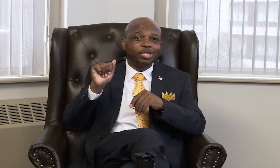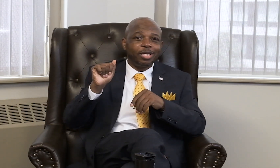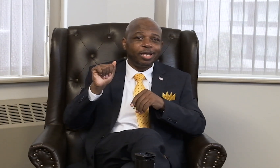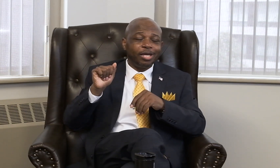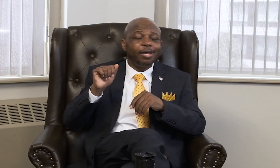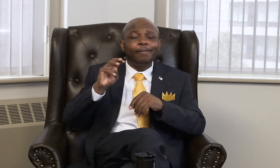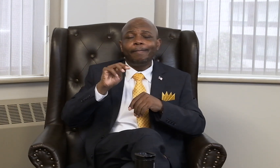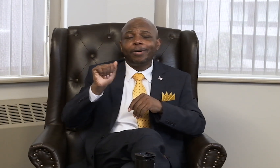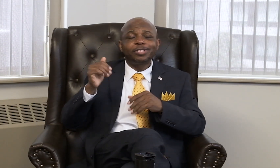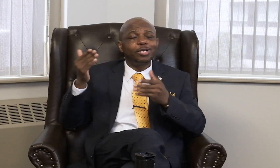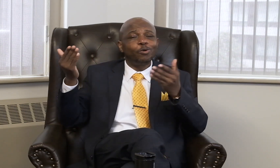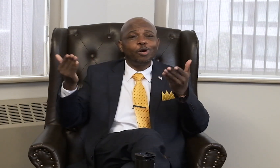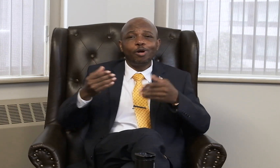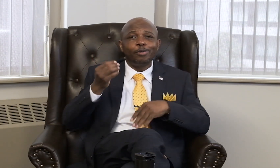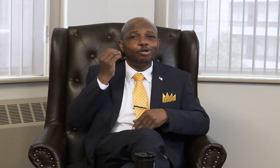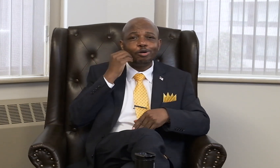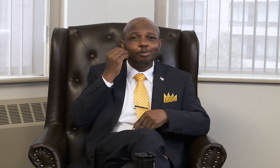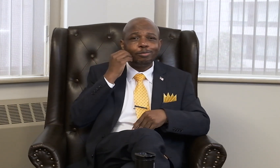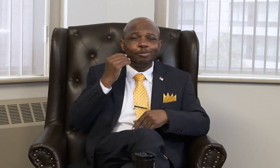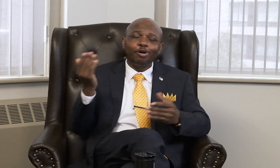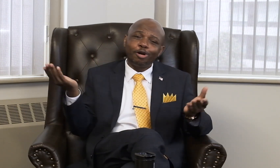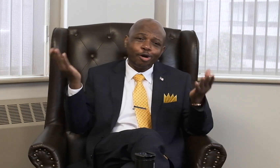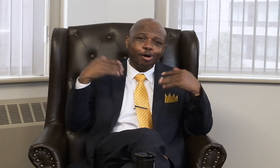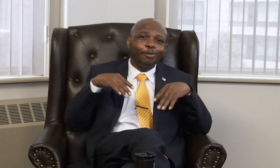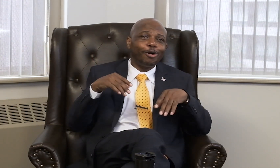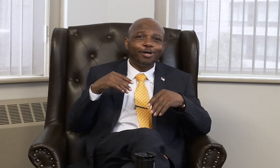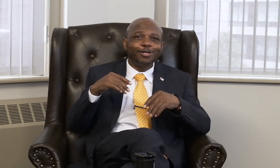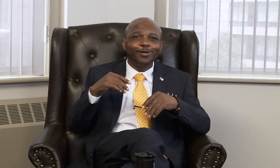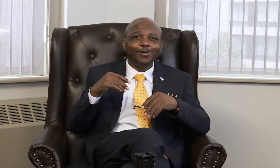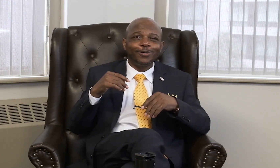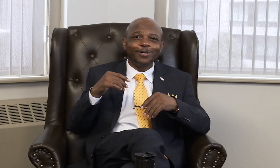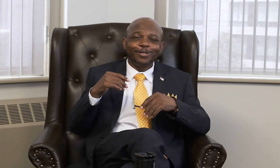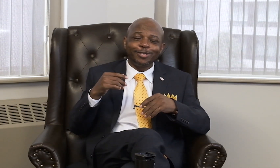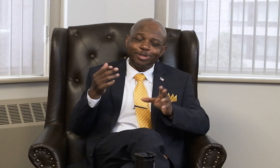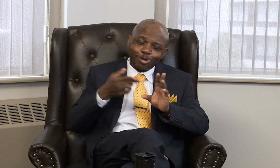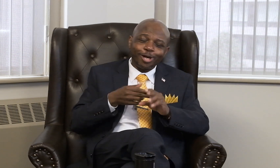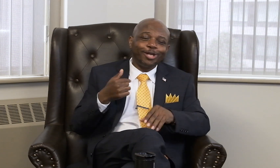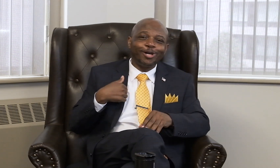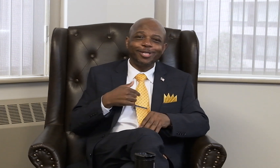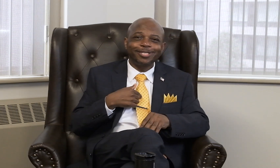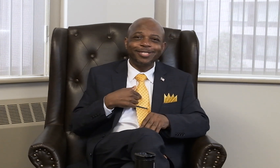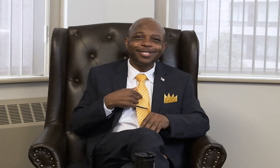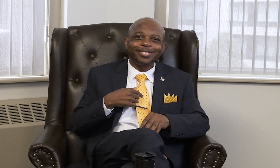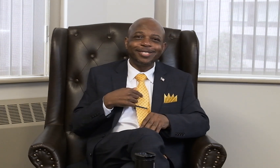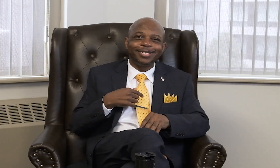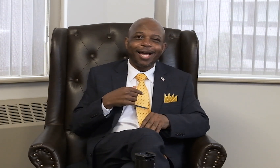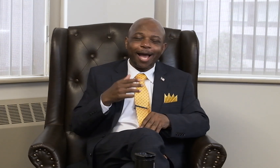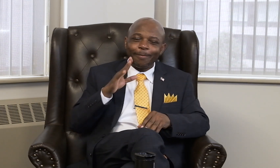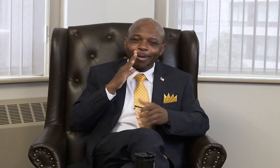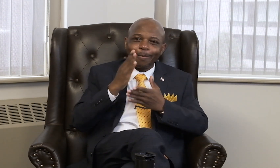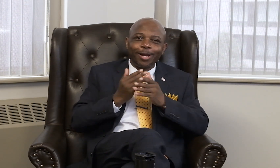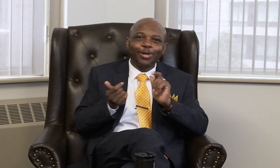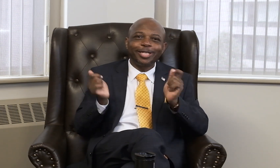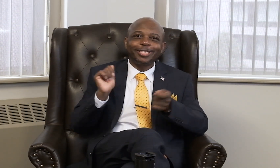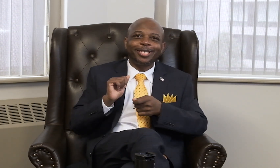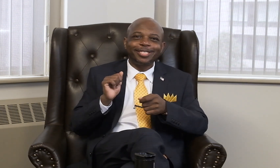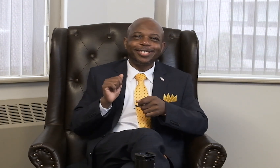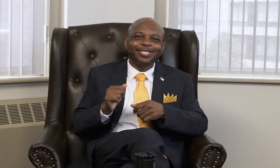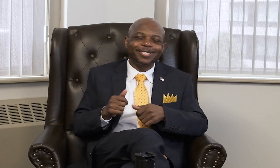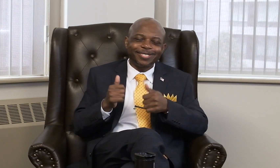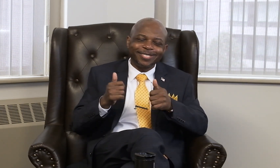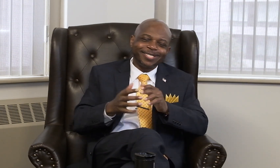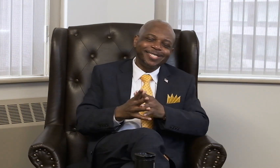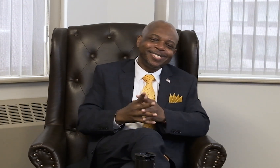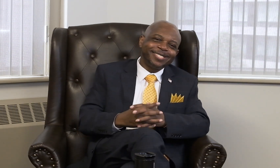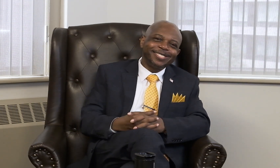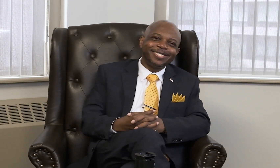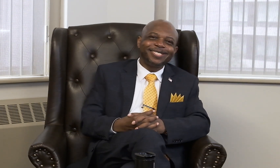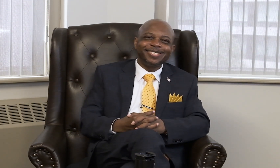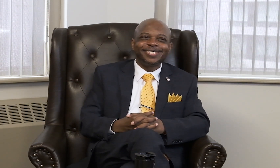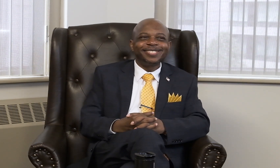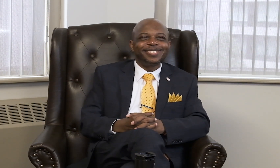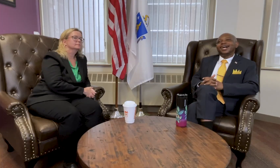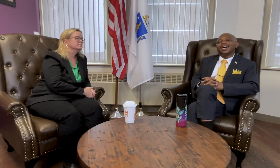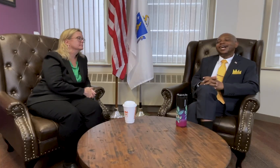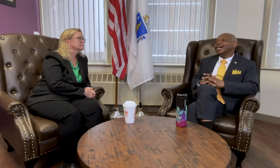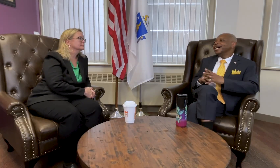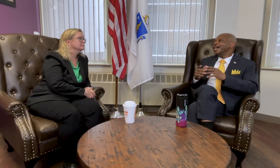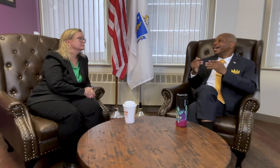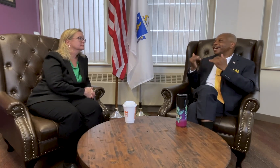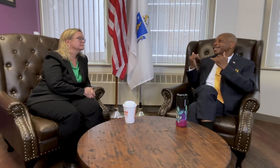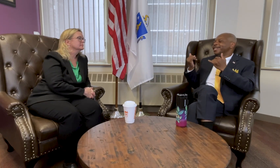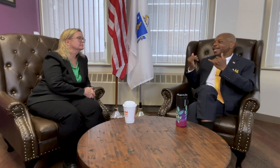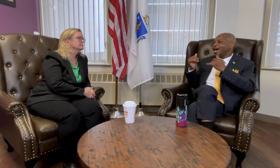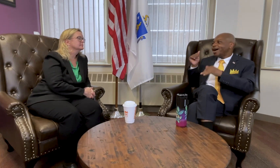consider relocating here – here which is home. We welcome you. Join us and be a part of the change.